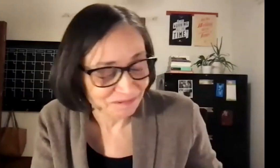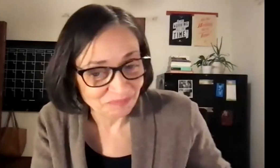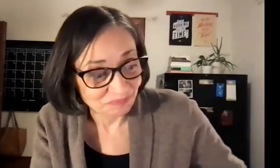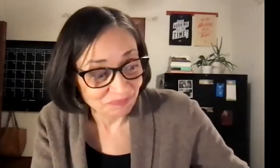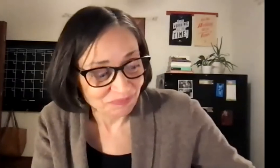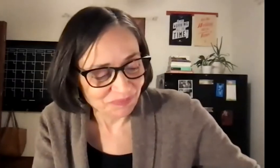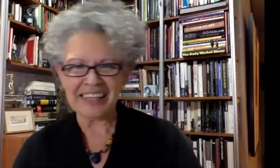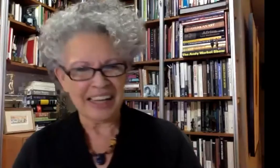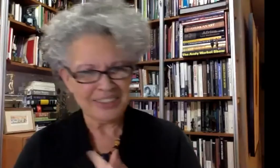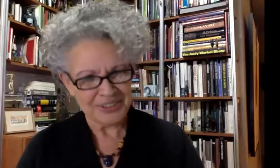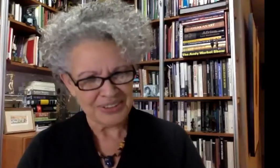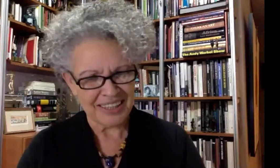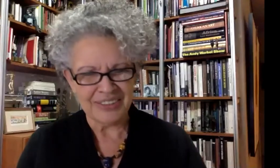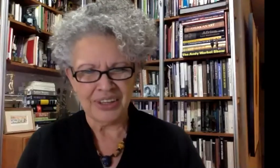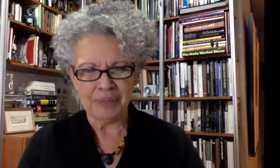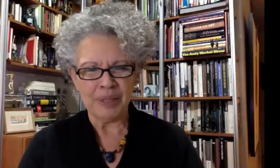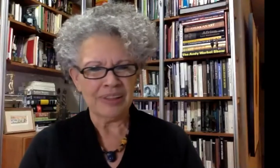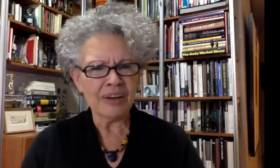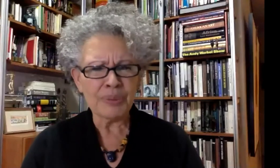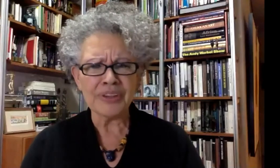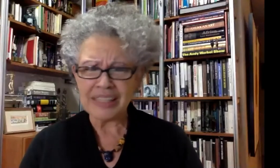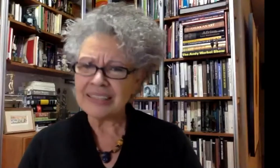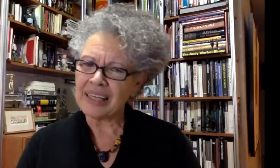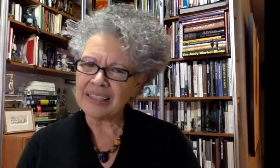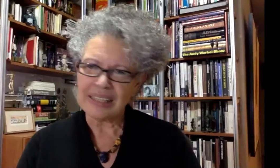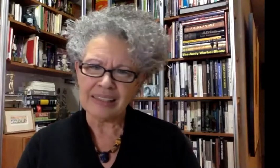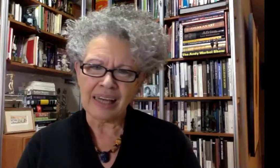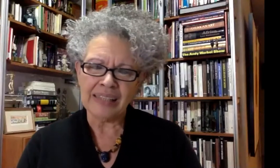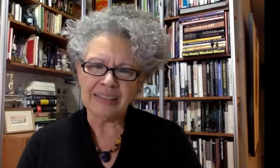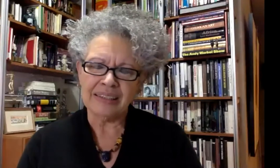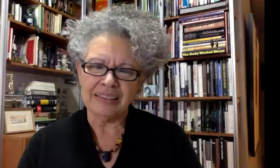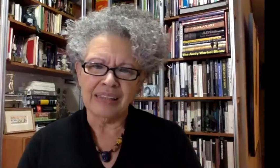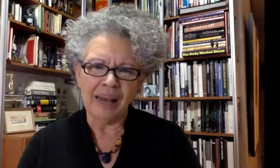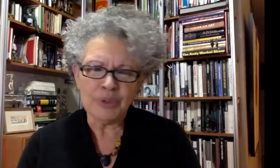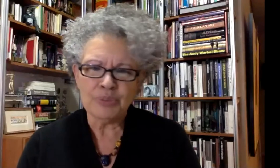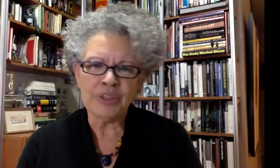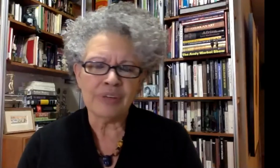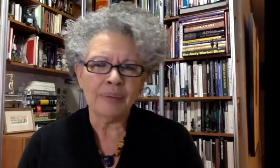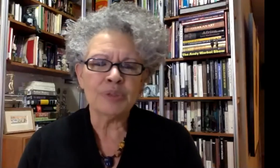one of my inspirational artist, Betye Saar, made "A Call to Arms". A few weeks ago I was